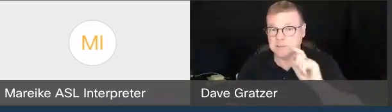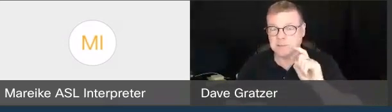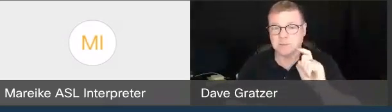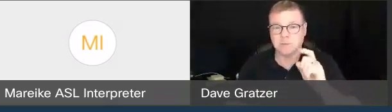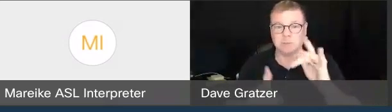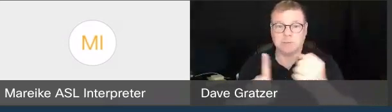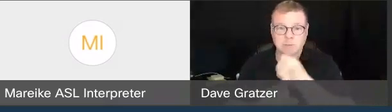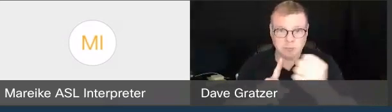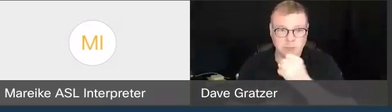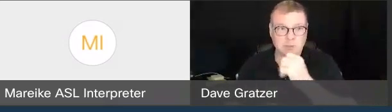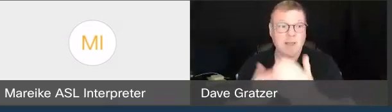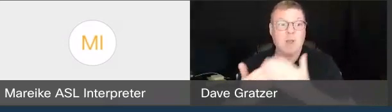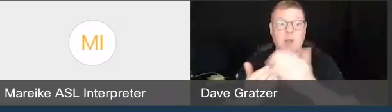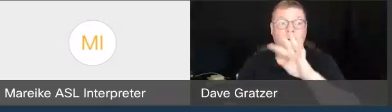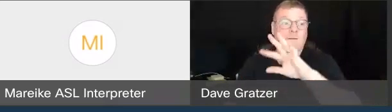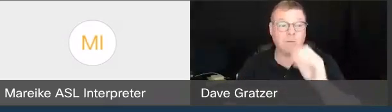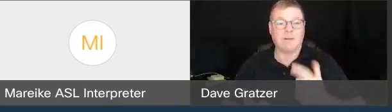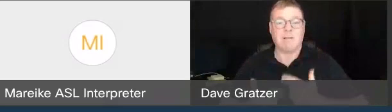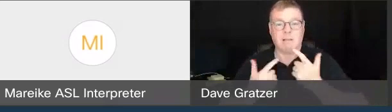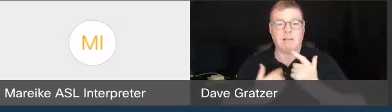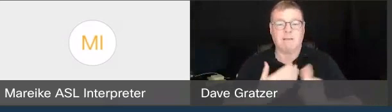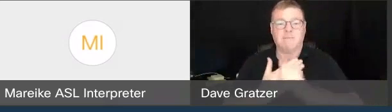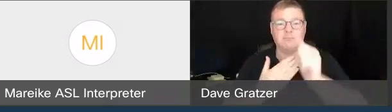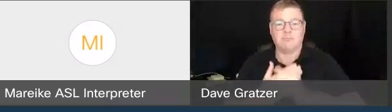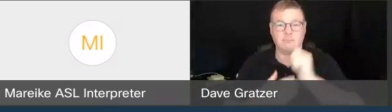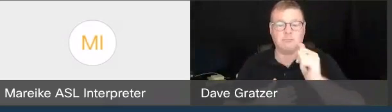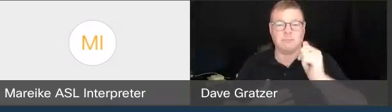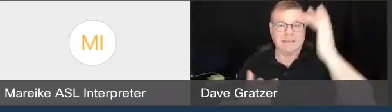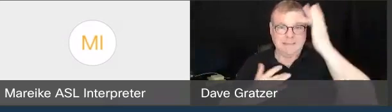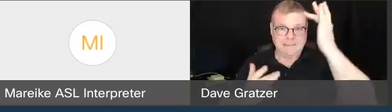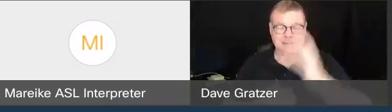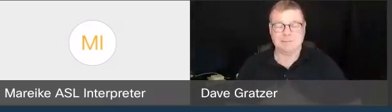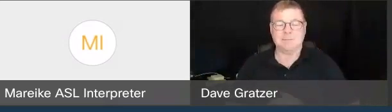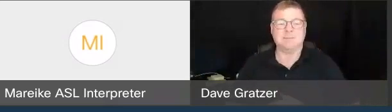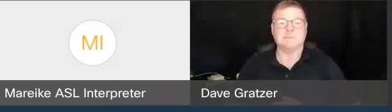and then almost 40% had a life-threatening illness or injury, 90% of the sample